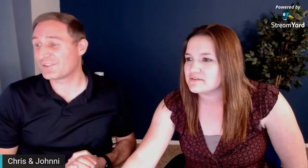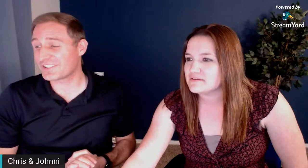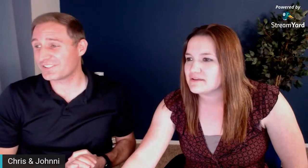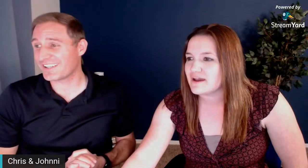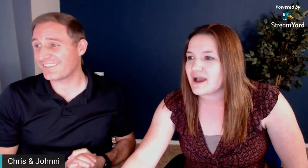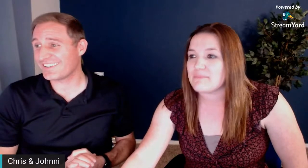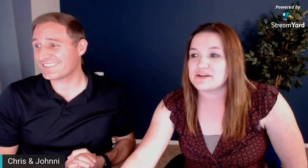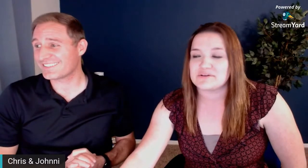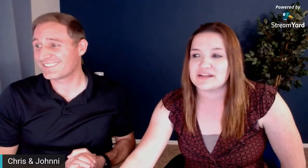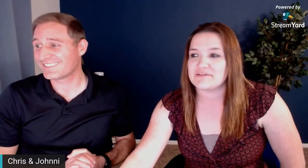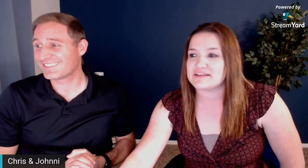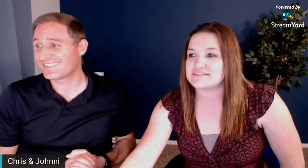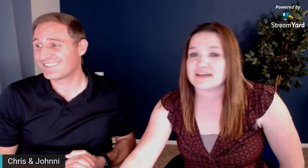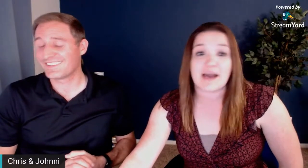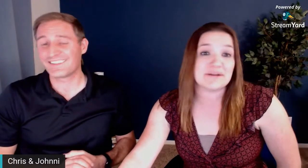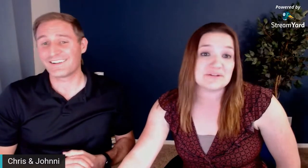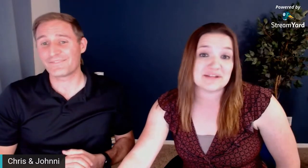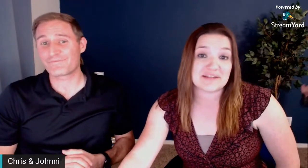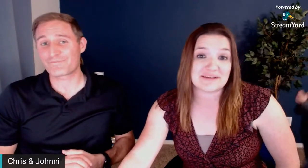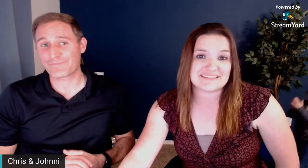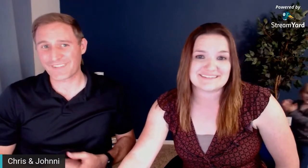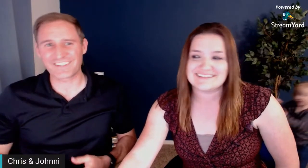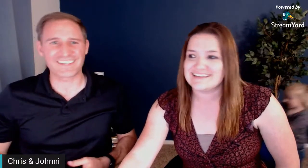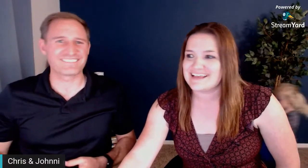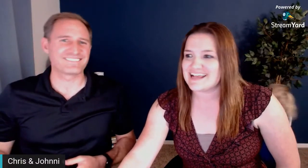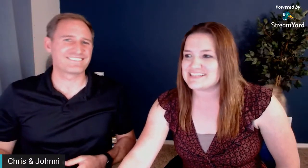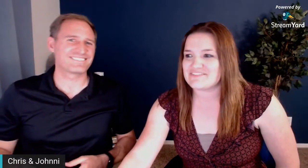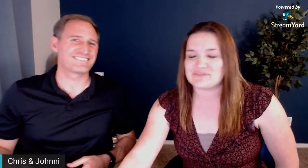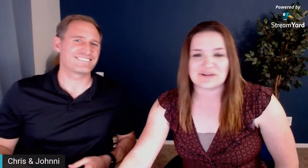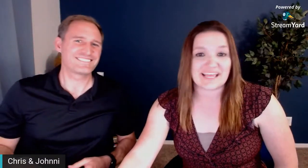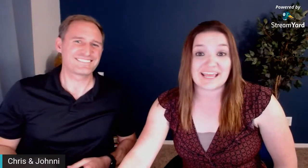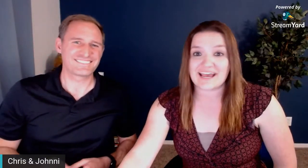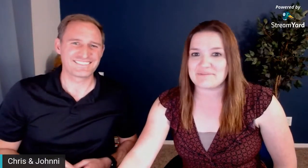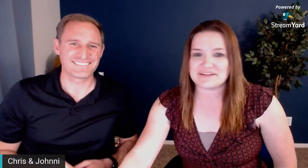do you wanna do it anymore i'm gonna do it anyways i'm gonna do it anyways okay it's at 48 i'm gonna